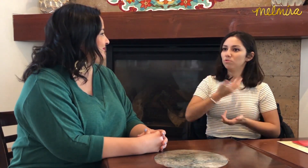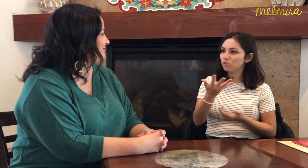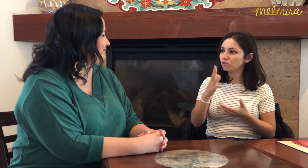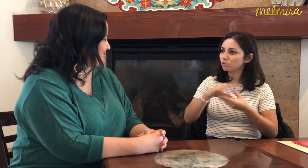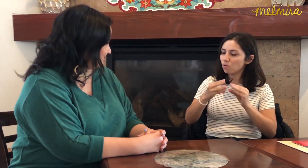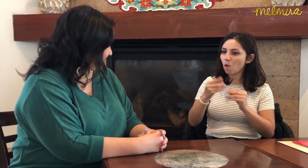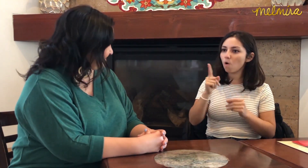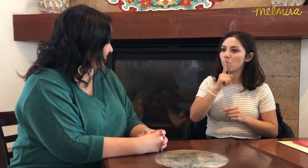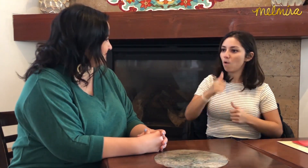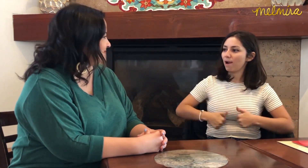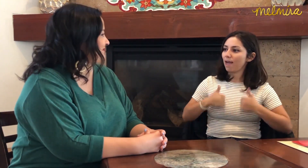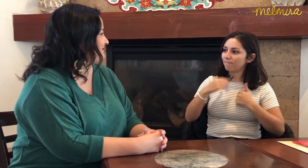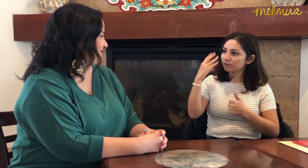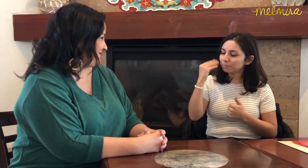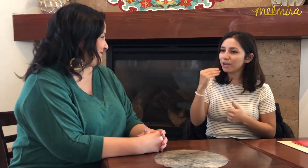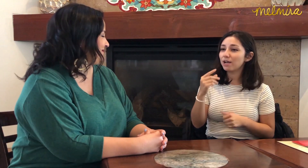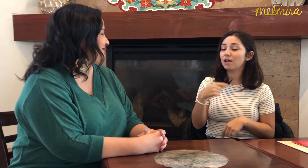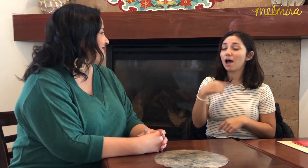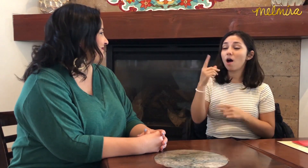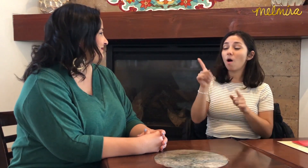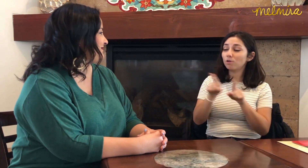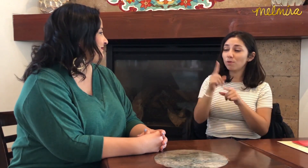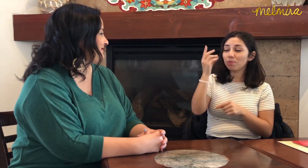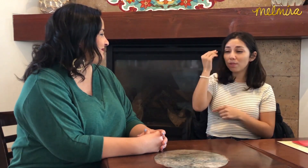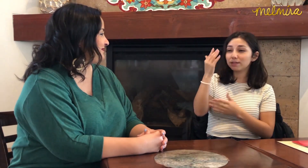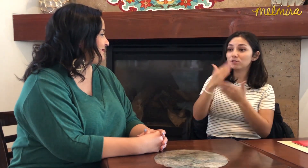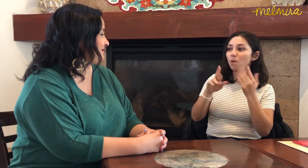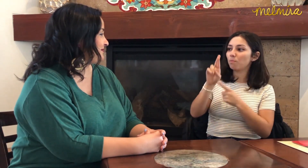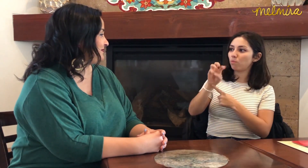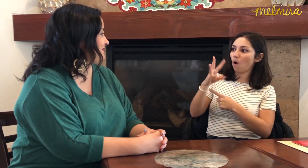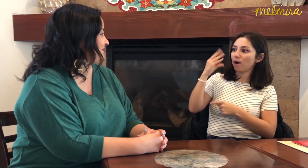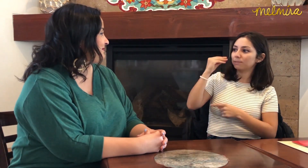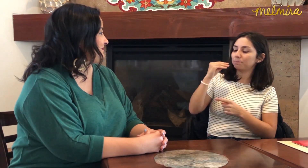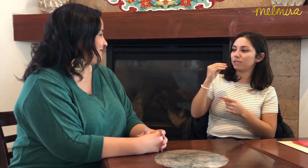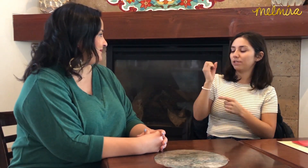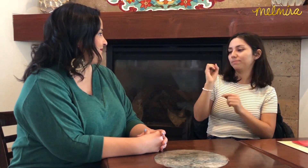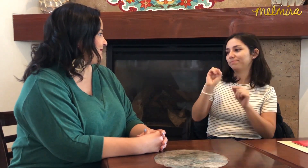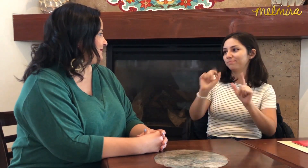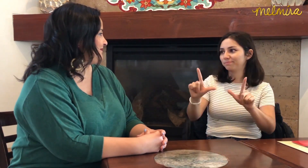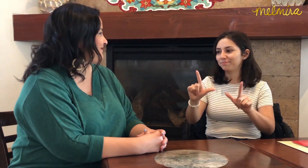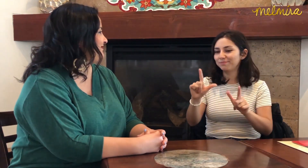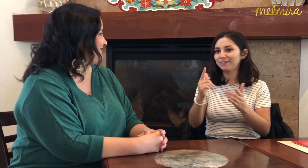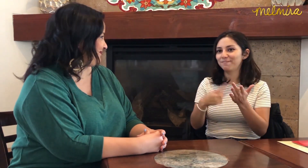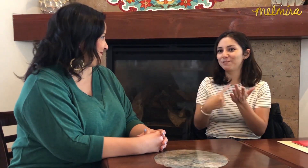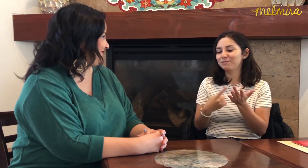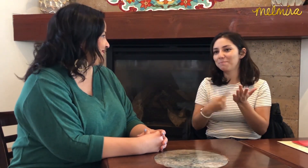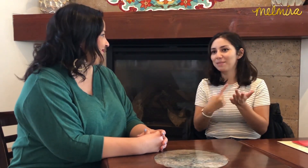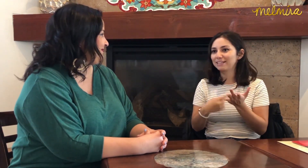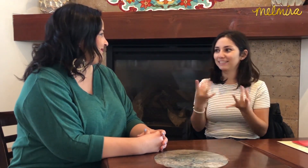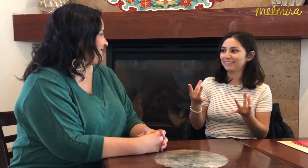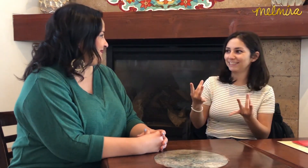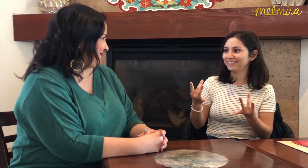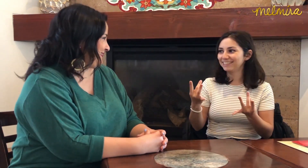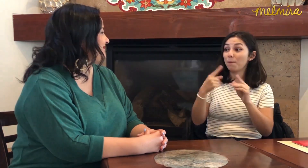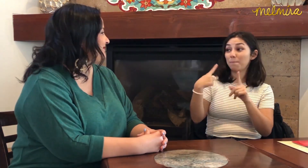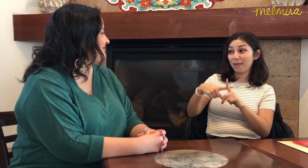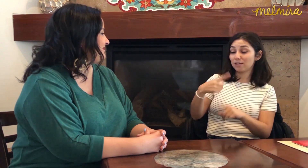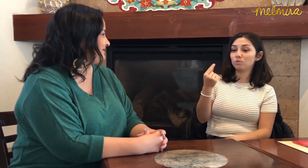So, telling stories about real-life experiences, and also the raw experiences in a vlog. Sometimes, it's touchy.